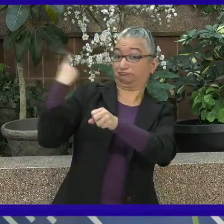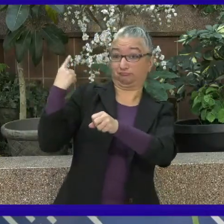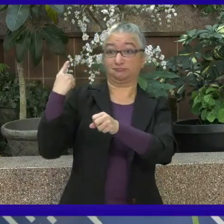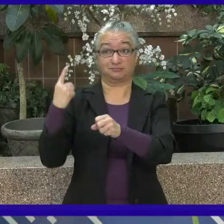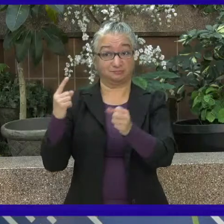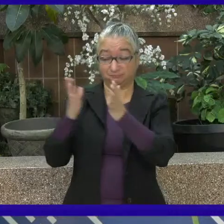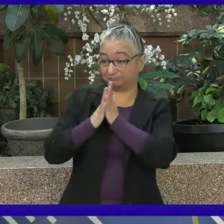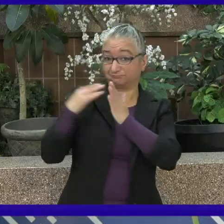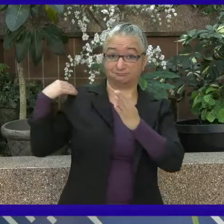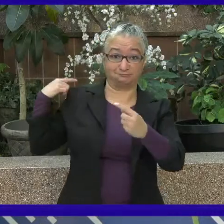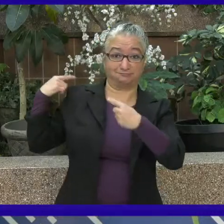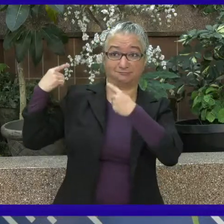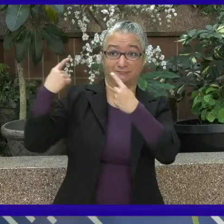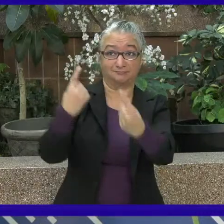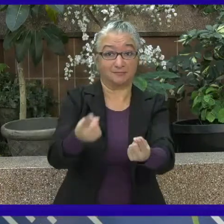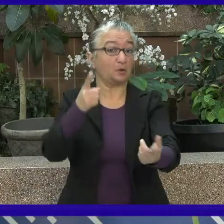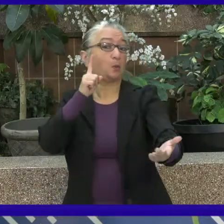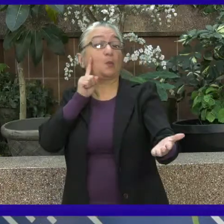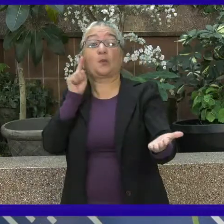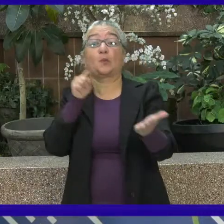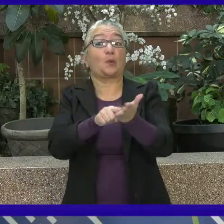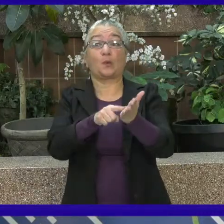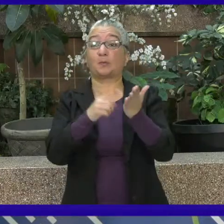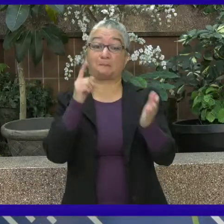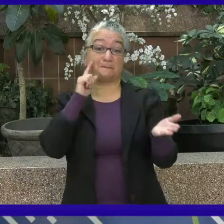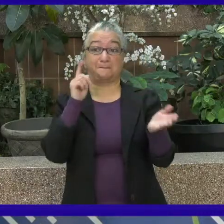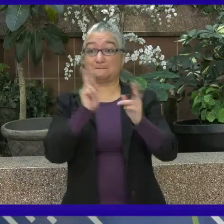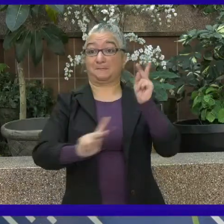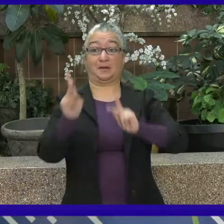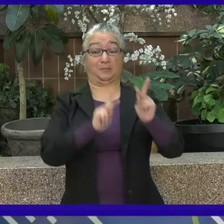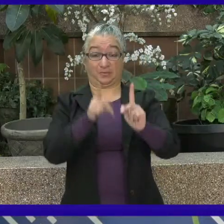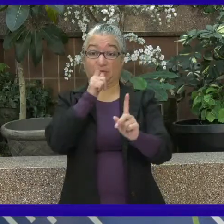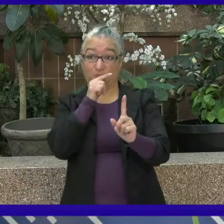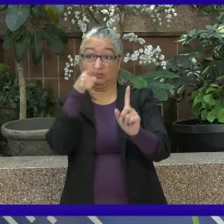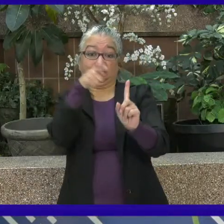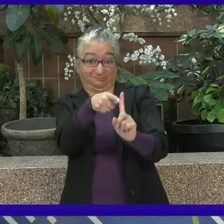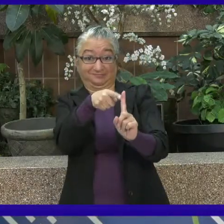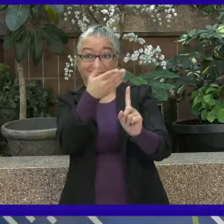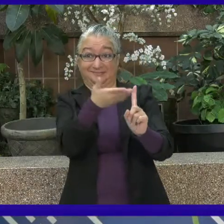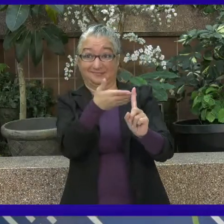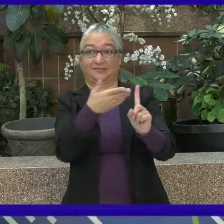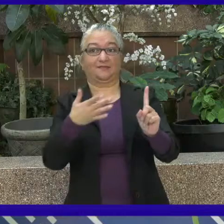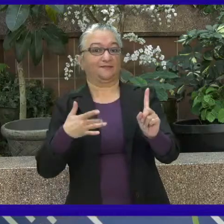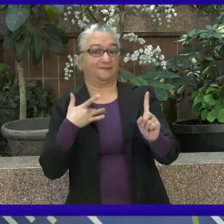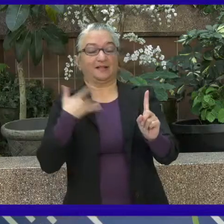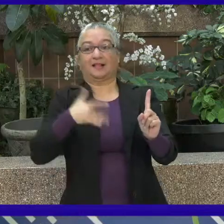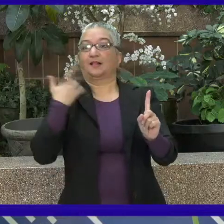all of the people that sat in the chair in front of me in those days to come so like dr sharkey